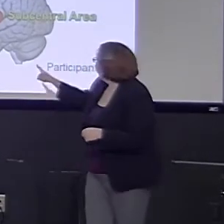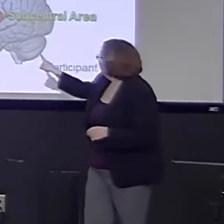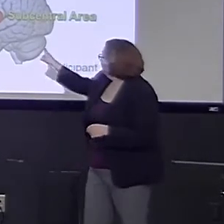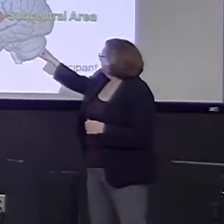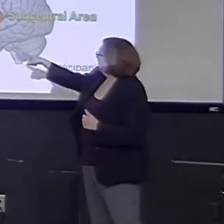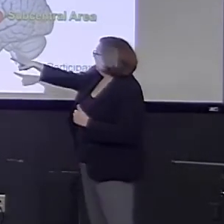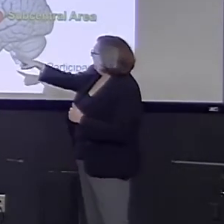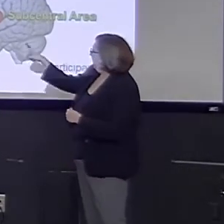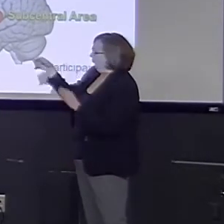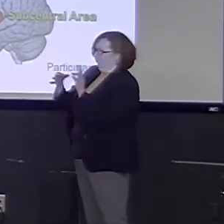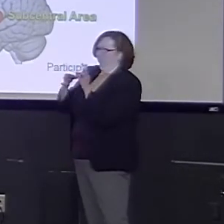Still,